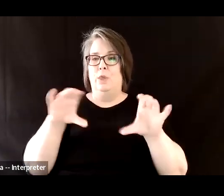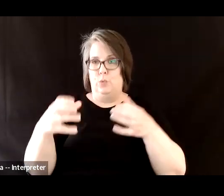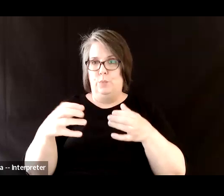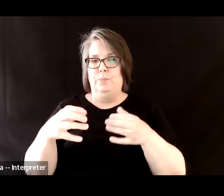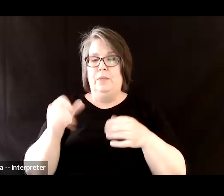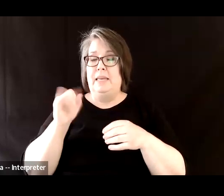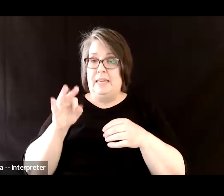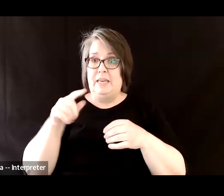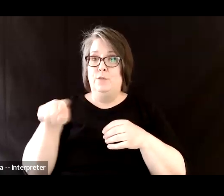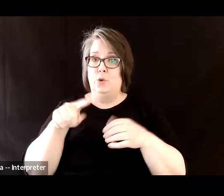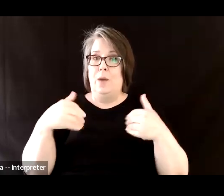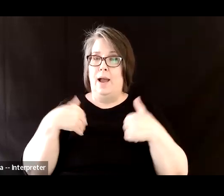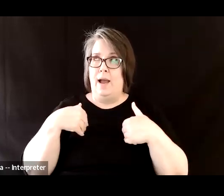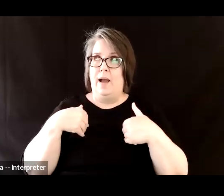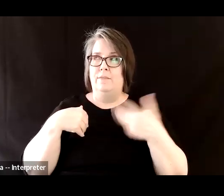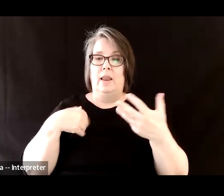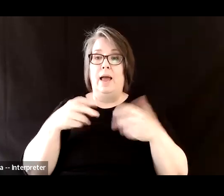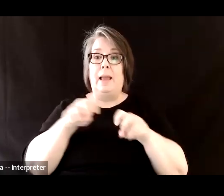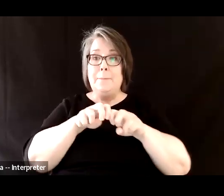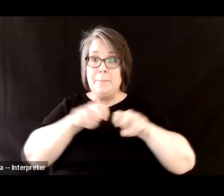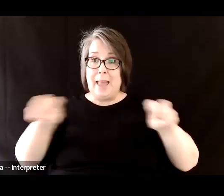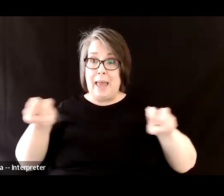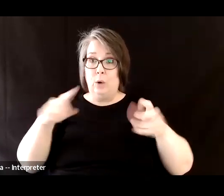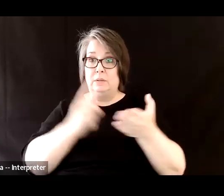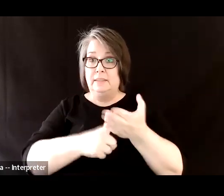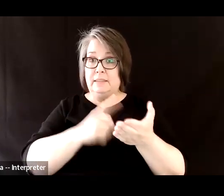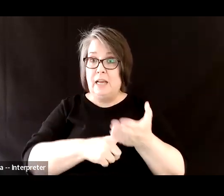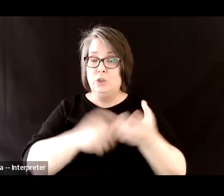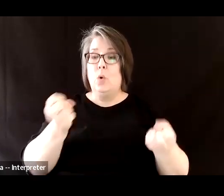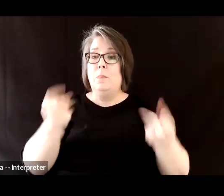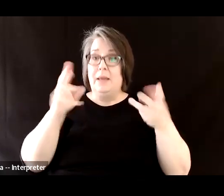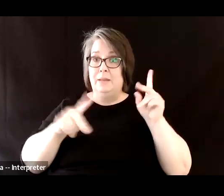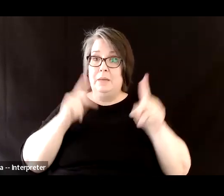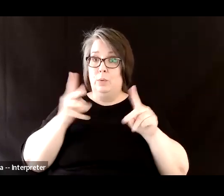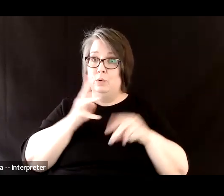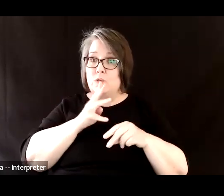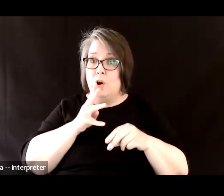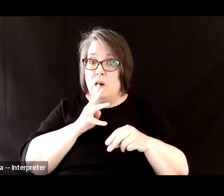If you have a panel discussion or multiple people talking to